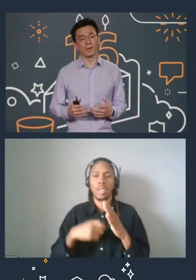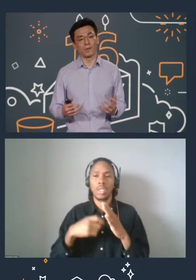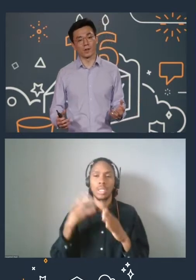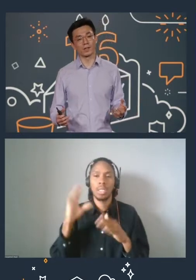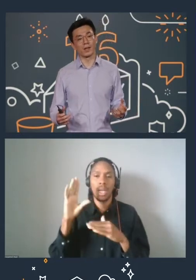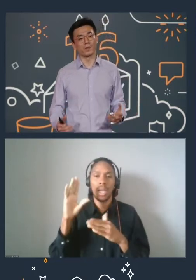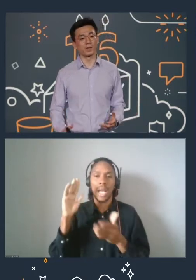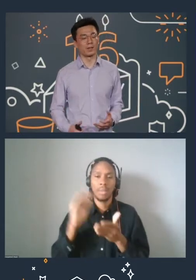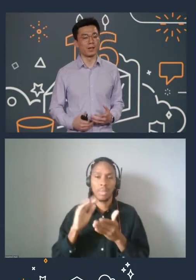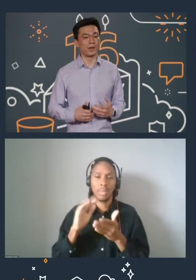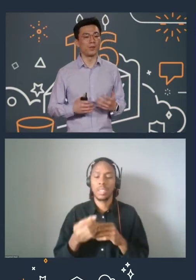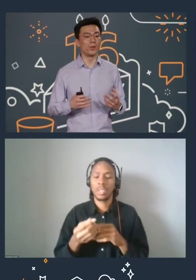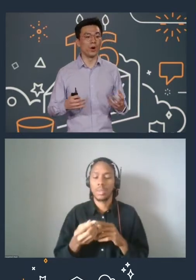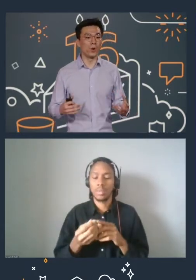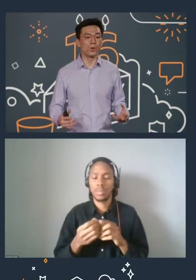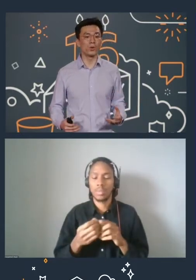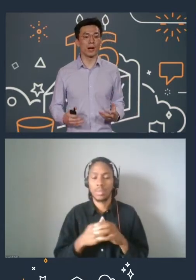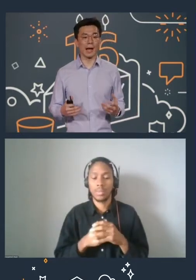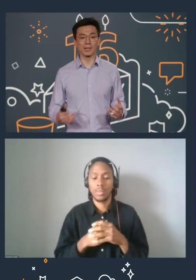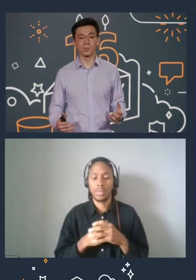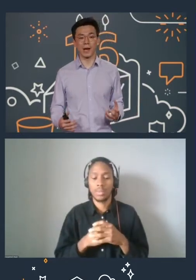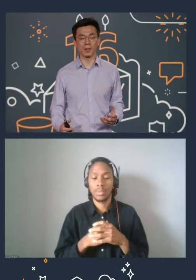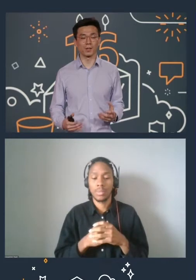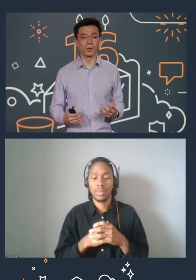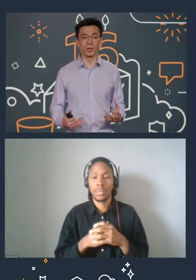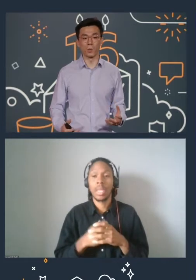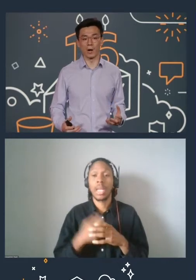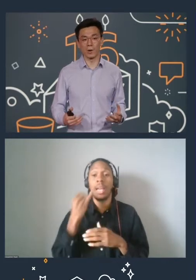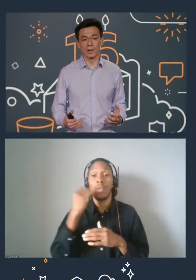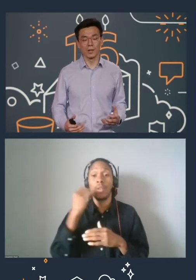First, if you know your access pattern really well,